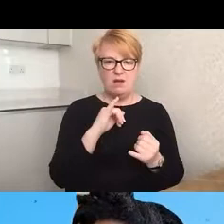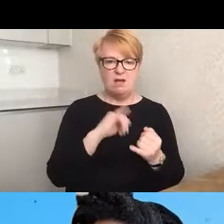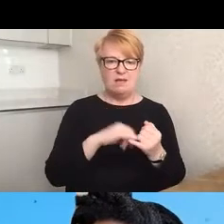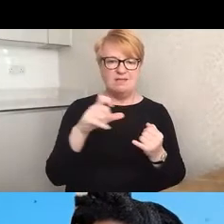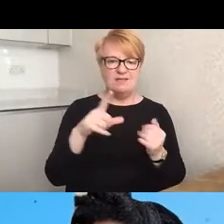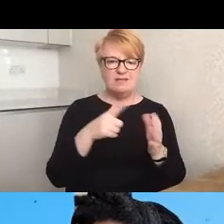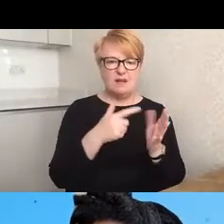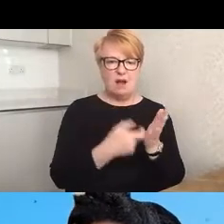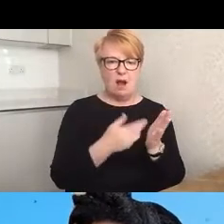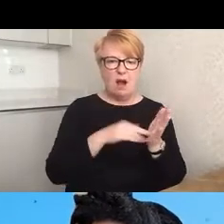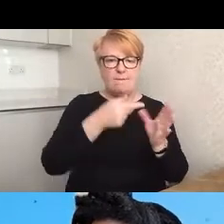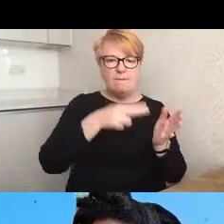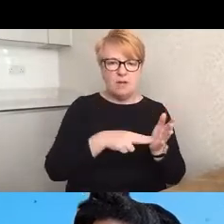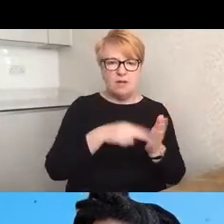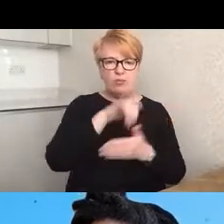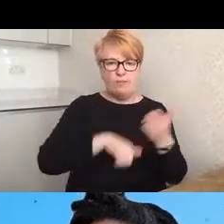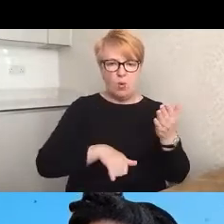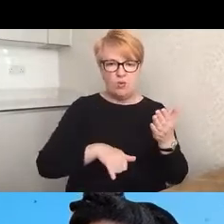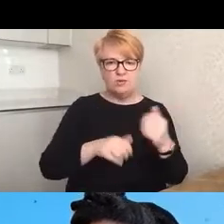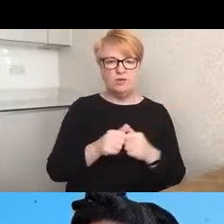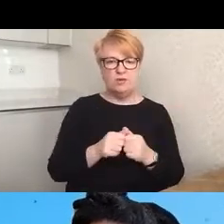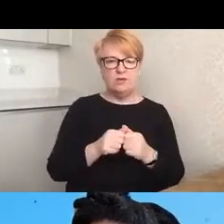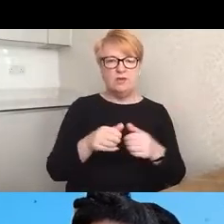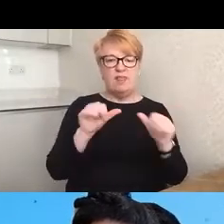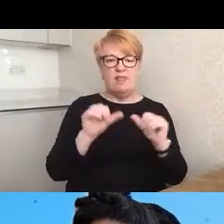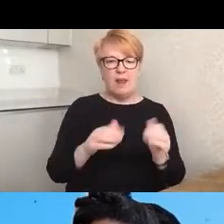Macpherson Report in response to the racially motivated murder of Stephen Lawrence.